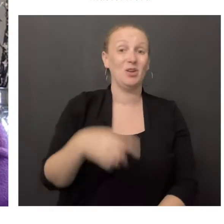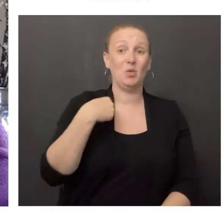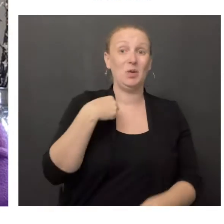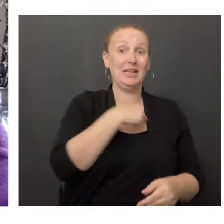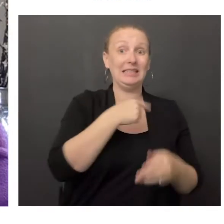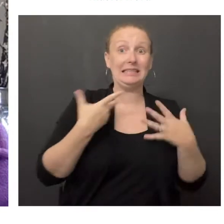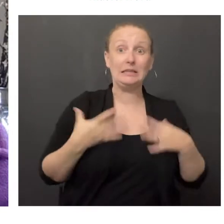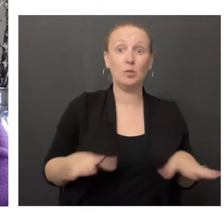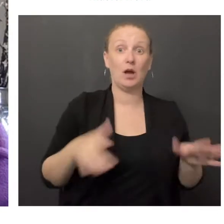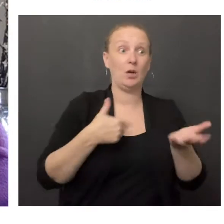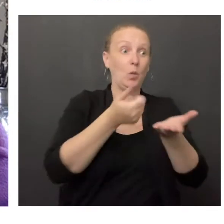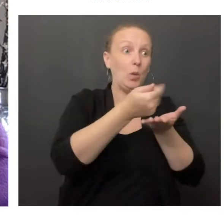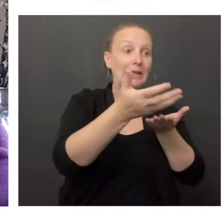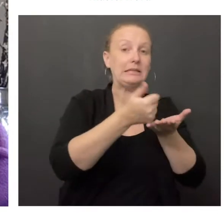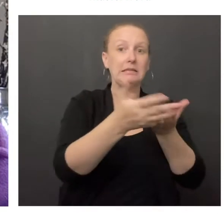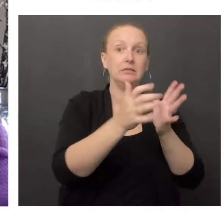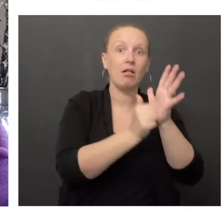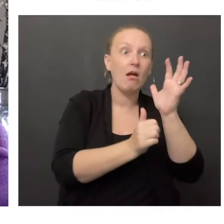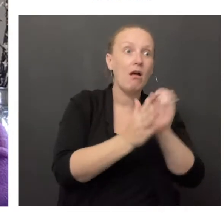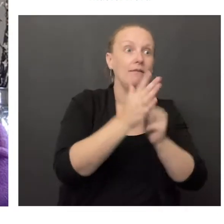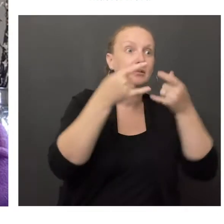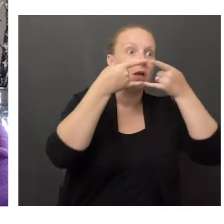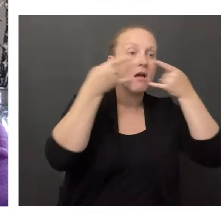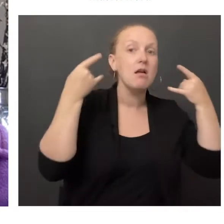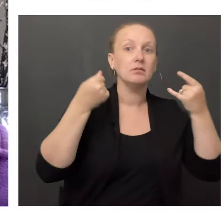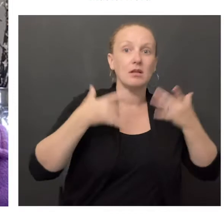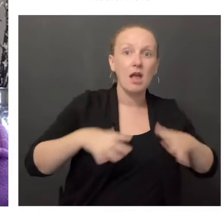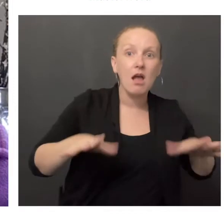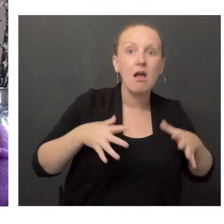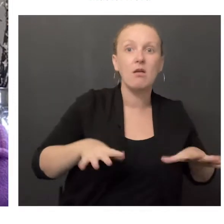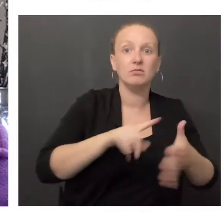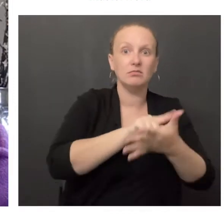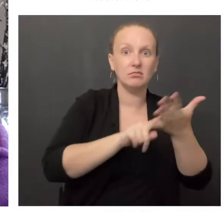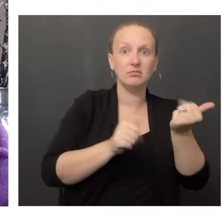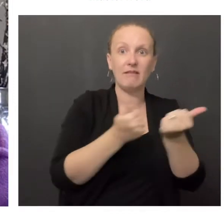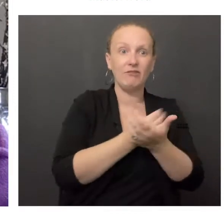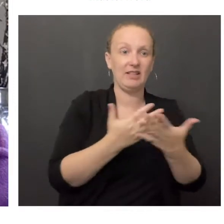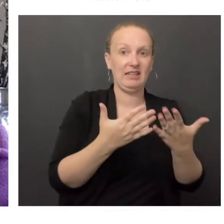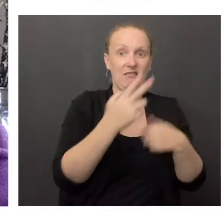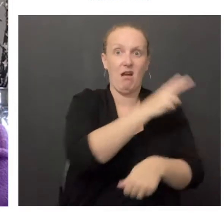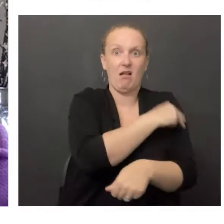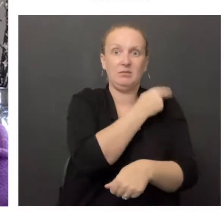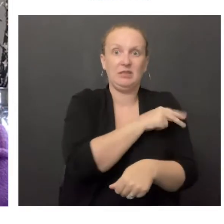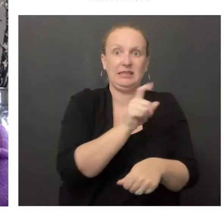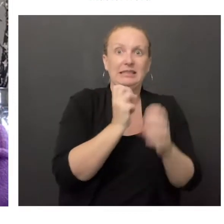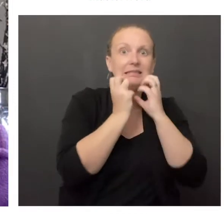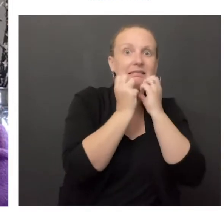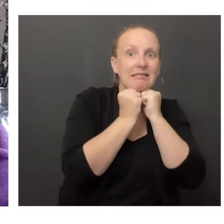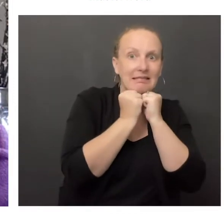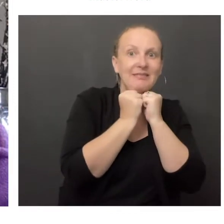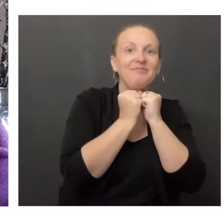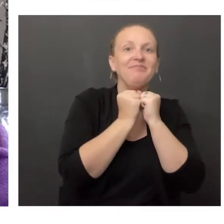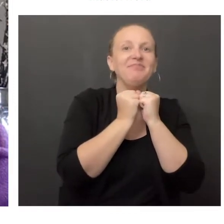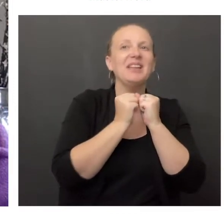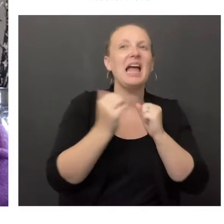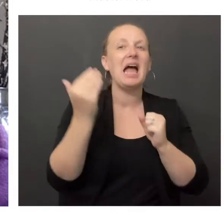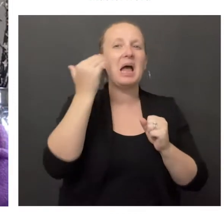thing that we wanted to tackle. And so, we thought, our first thought process. And, I know that you're gonna ask me a ton